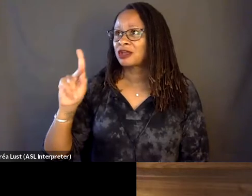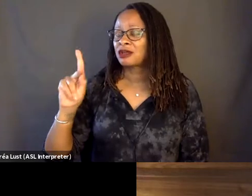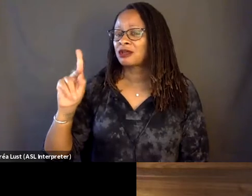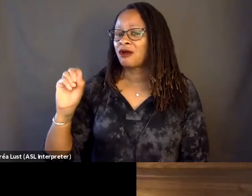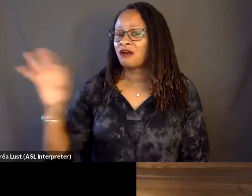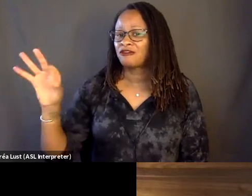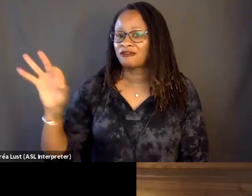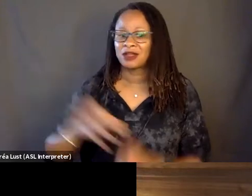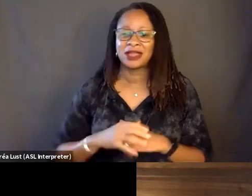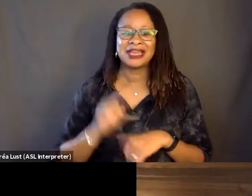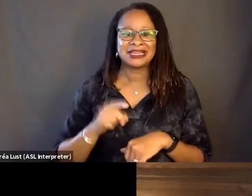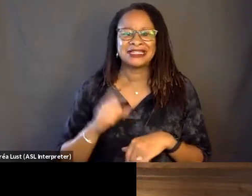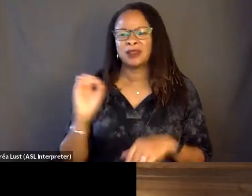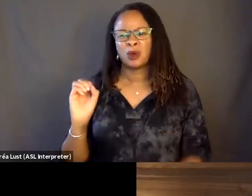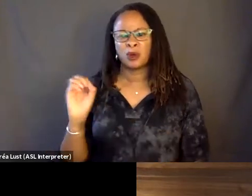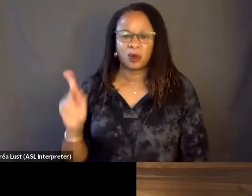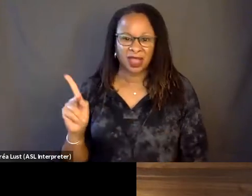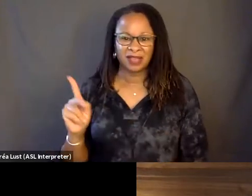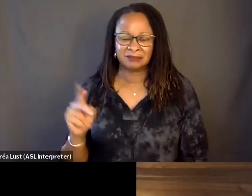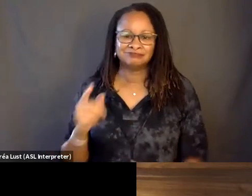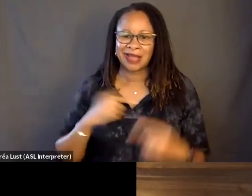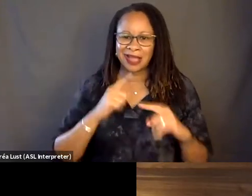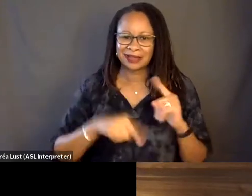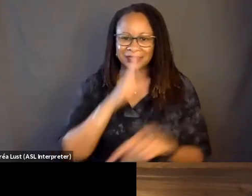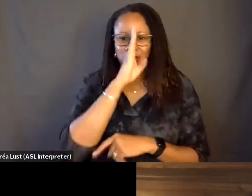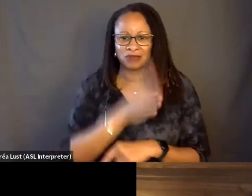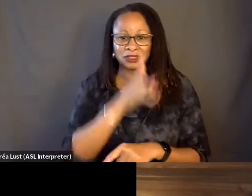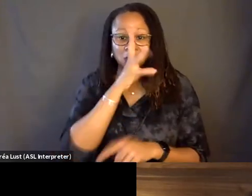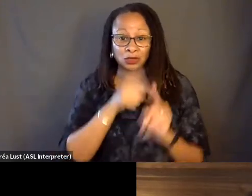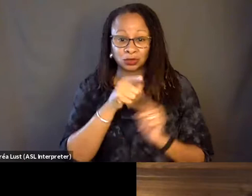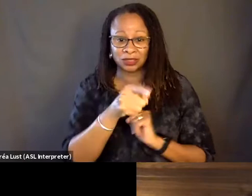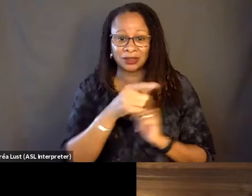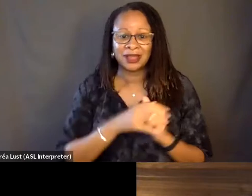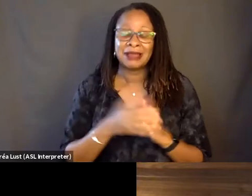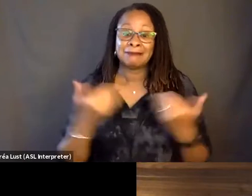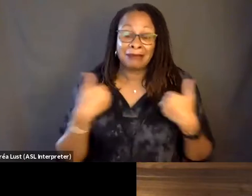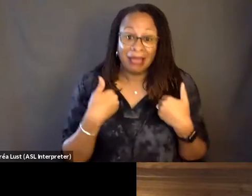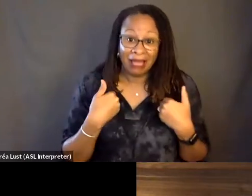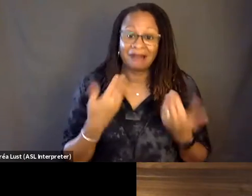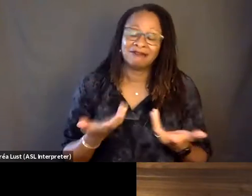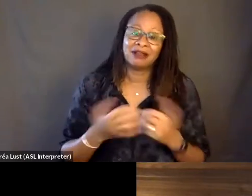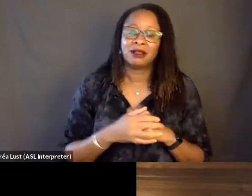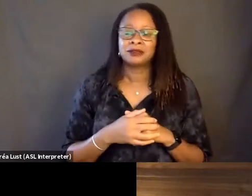I'm not able to directly talk to him. I mean, I have over the last couple